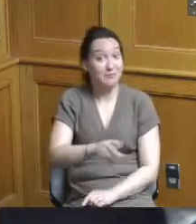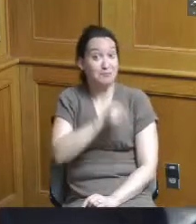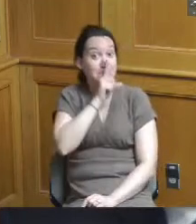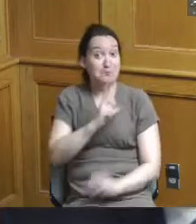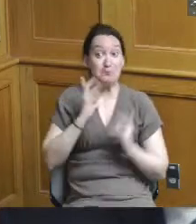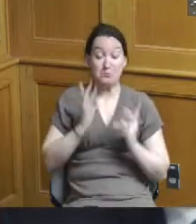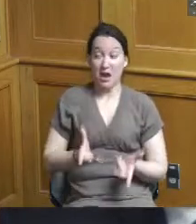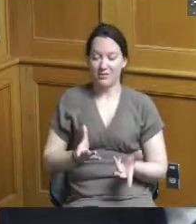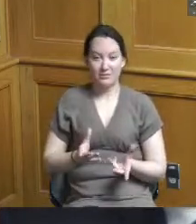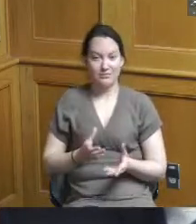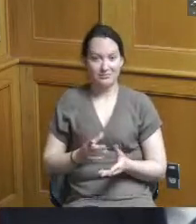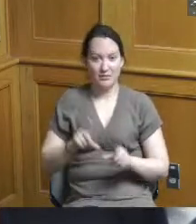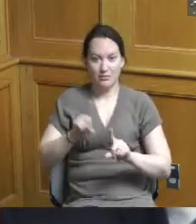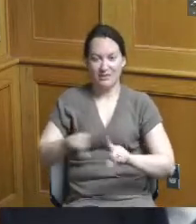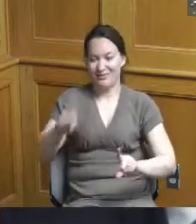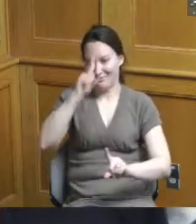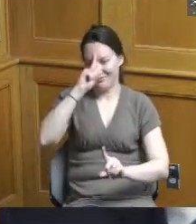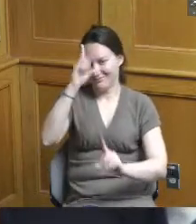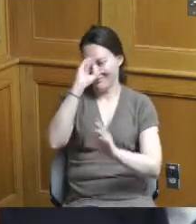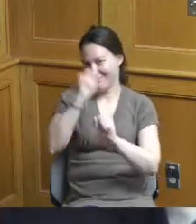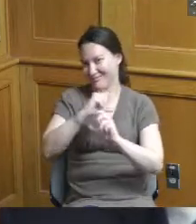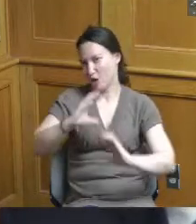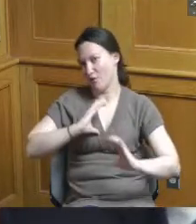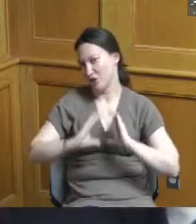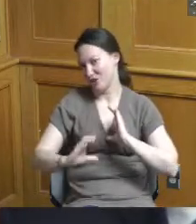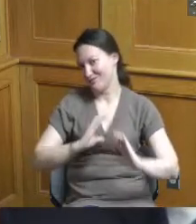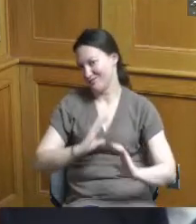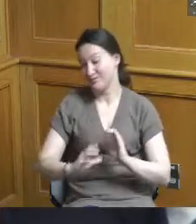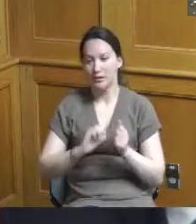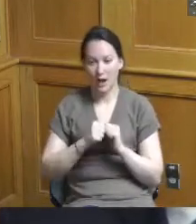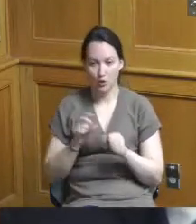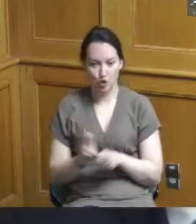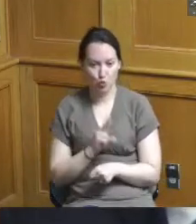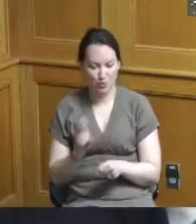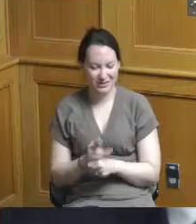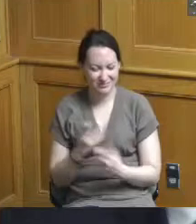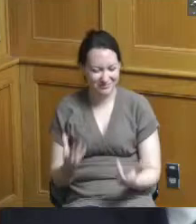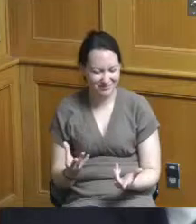might be having an entirely different conversation about how to use that site across the street